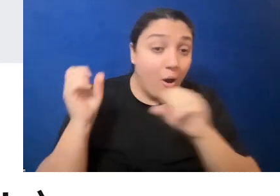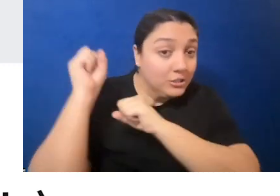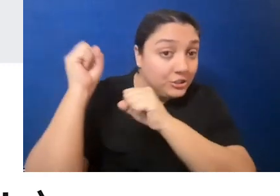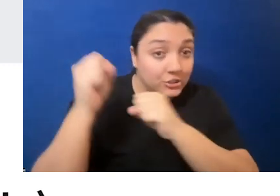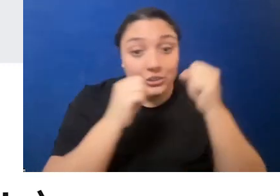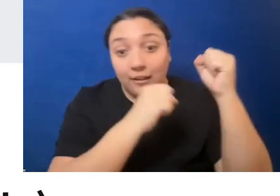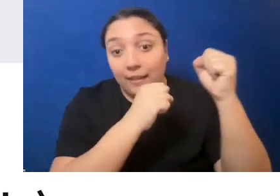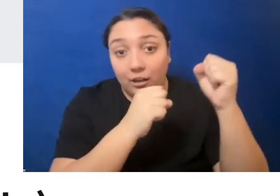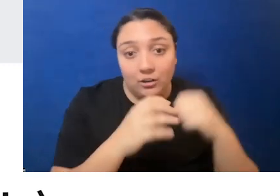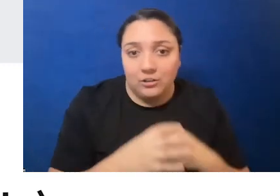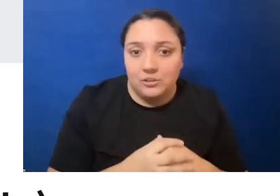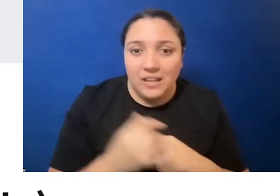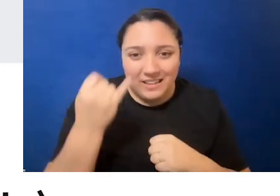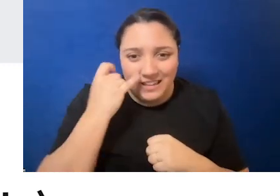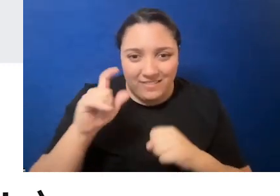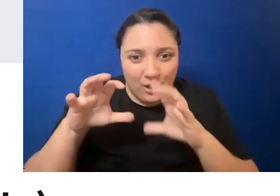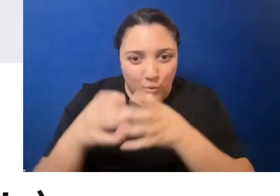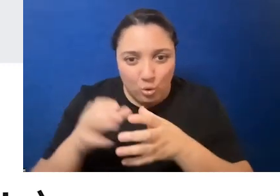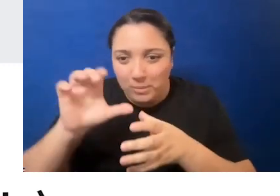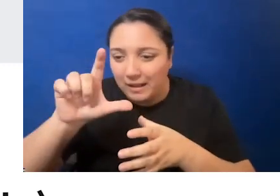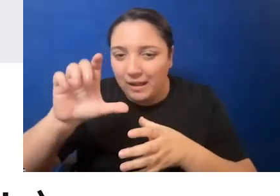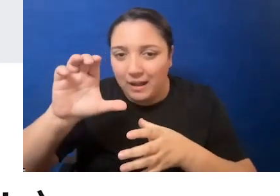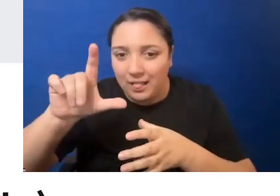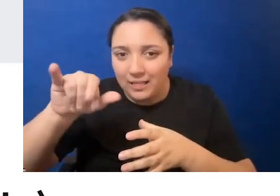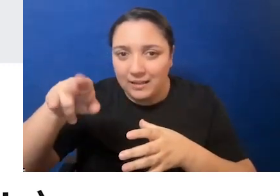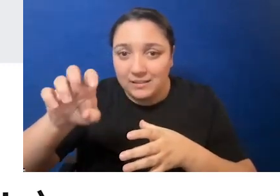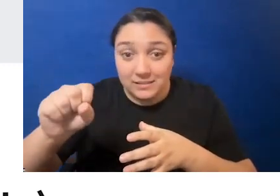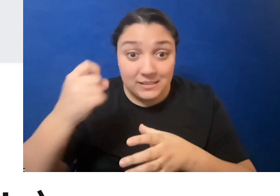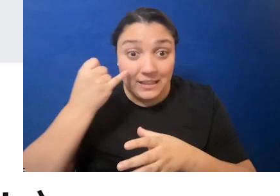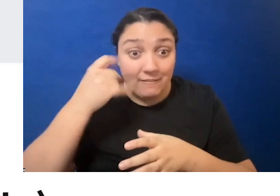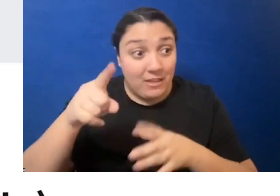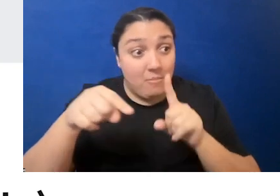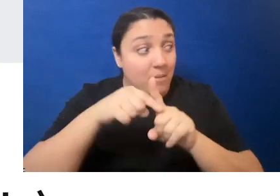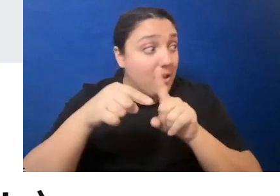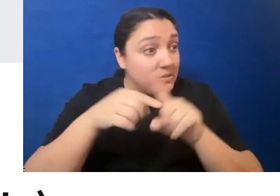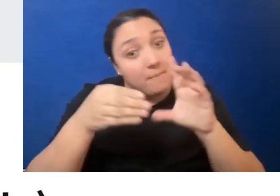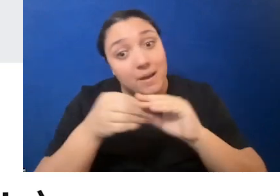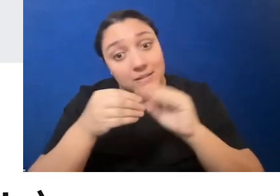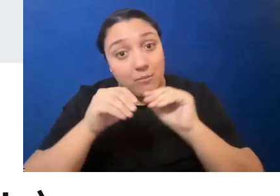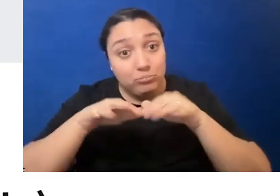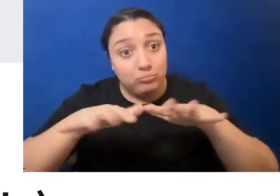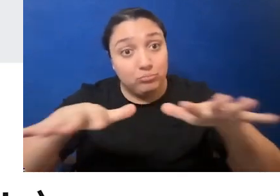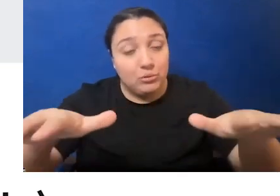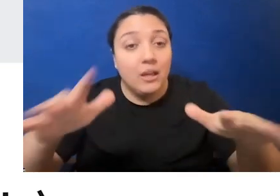RUNNING THROUGH AND EVERYBODY GOES OH LOOK, THE FOOTBALL PLAYERS, IF THOSE GROUPS ARE